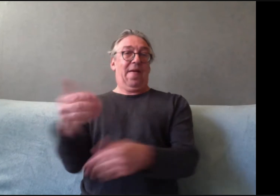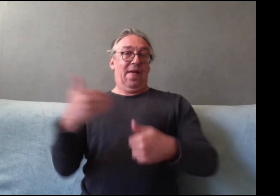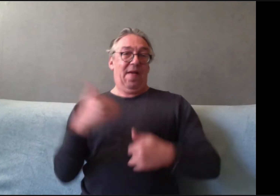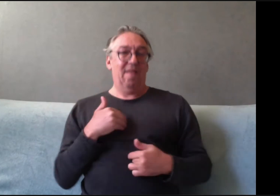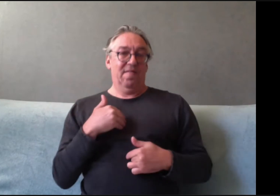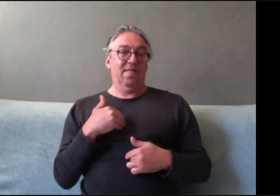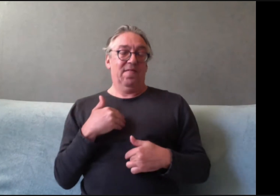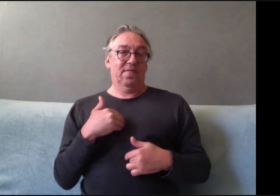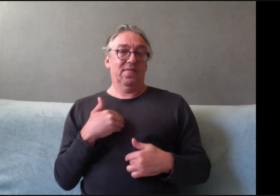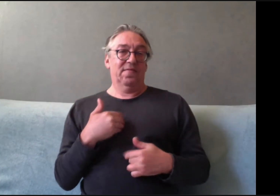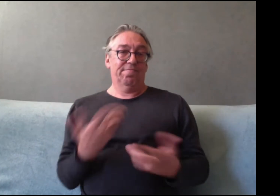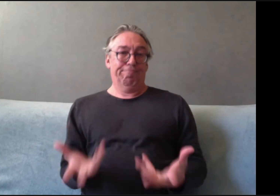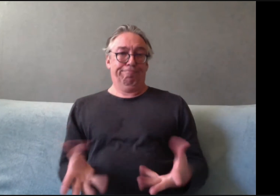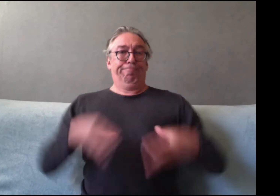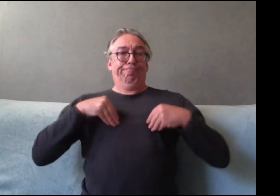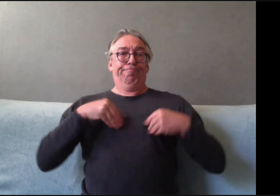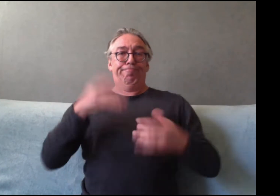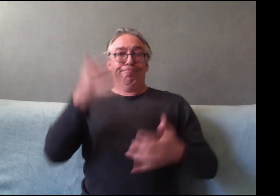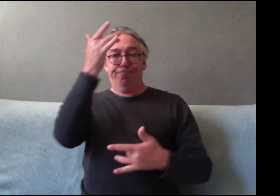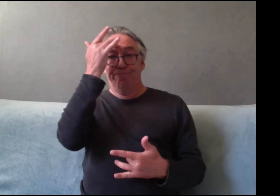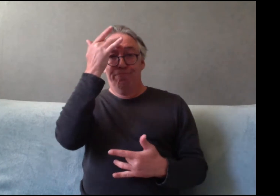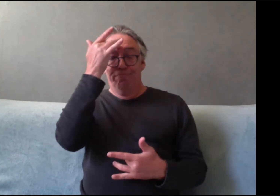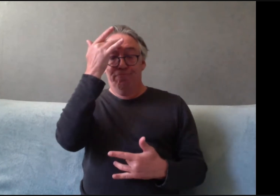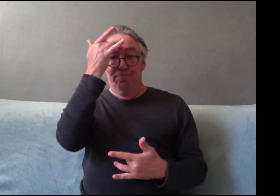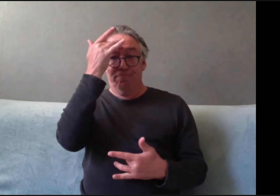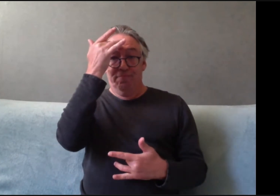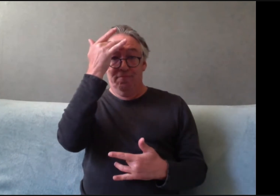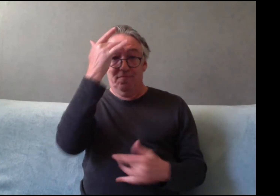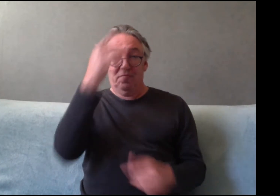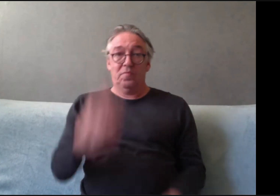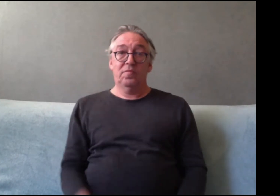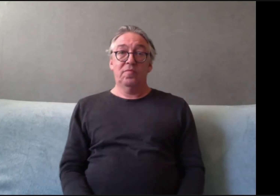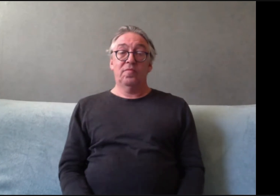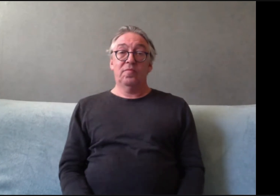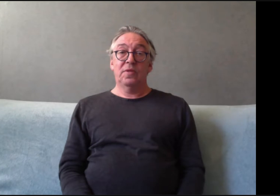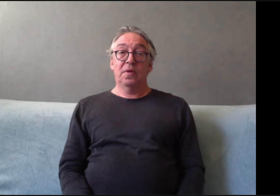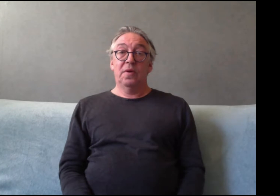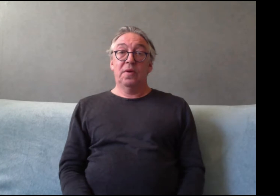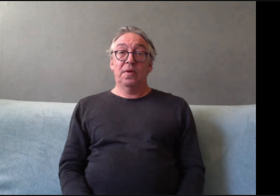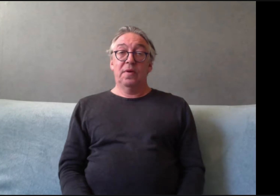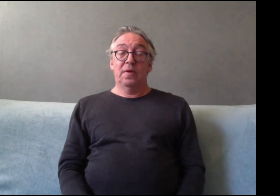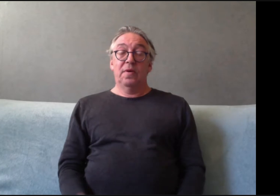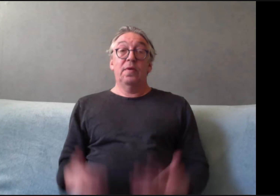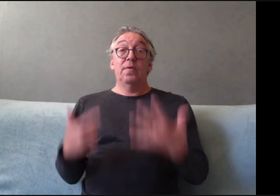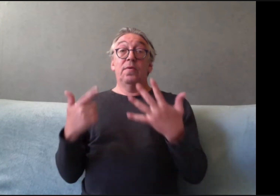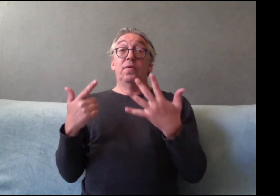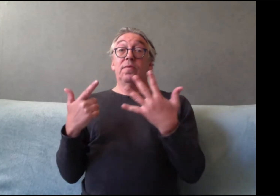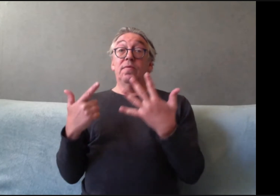We have 84...79 people in intensive care units...